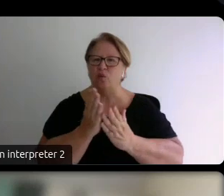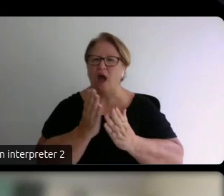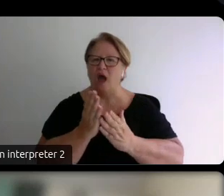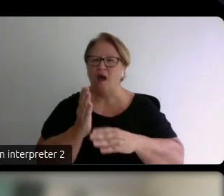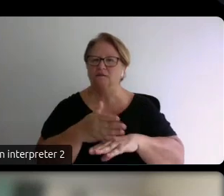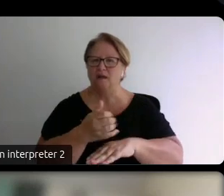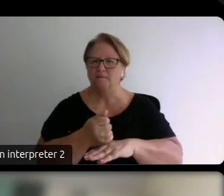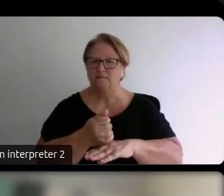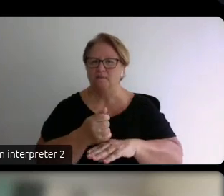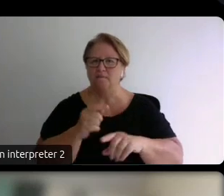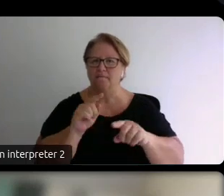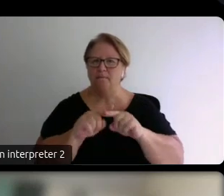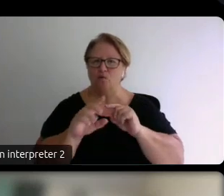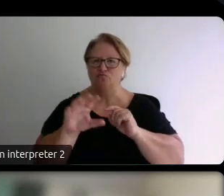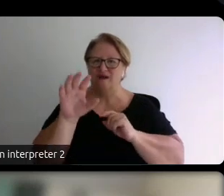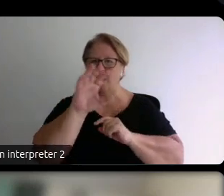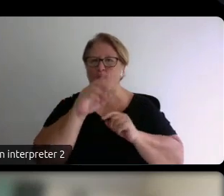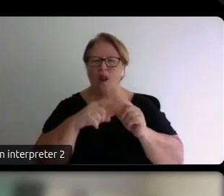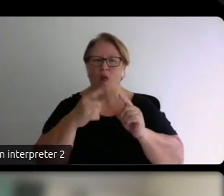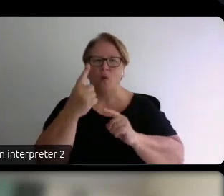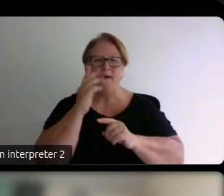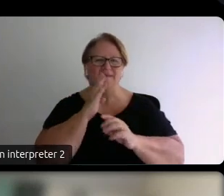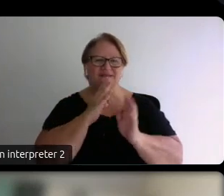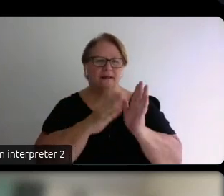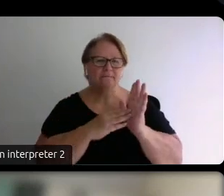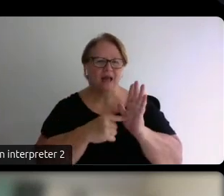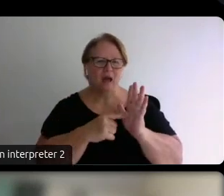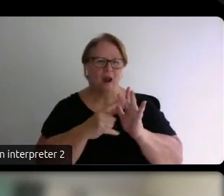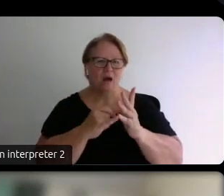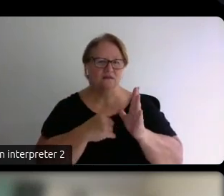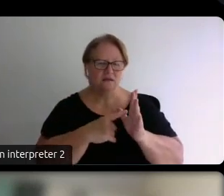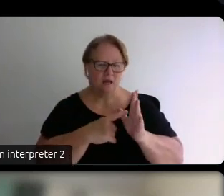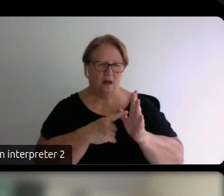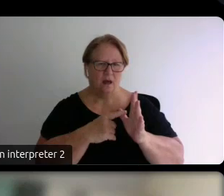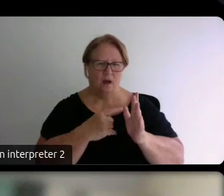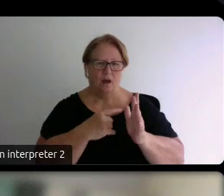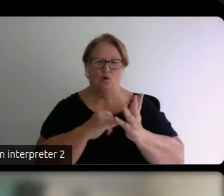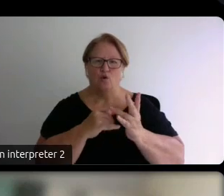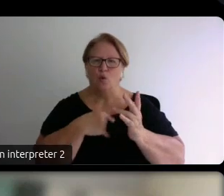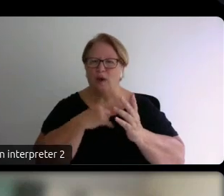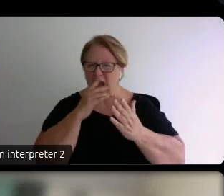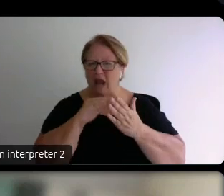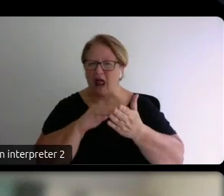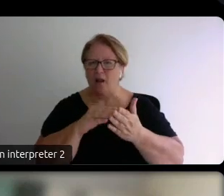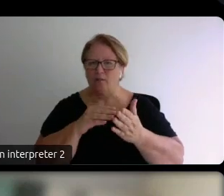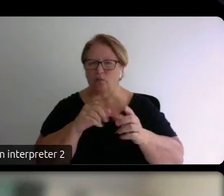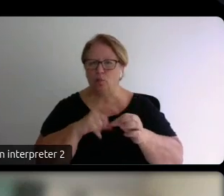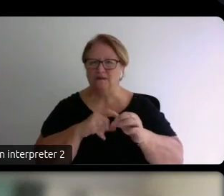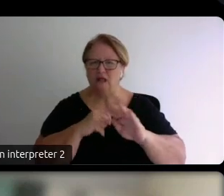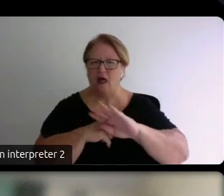have one in is Mount Isa. So, we can we can assist people throughout the state. Um so what we what